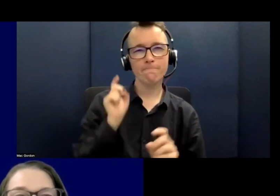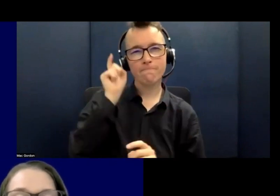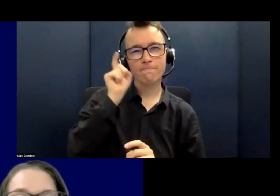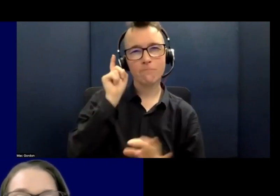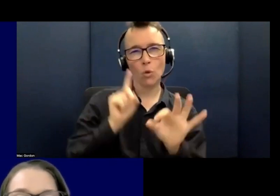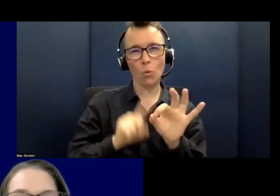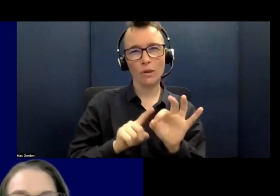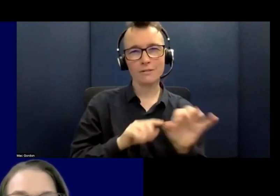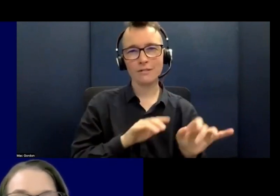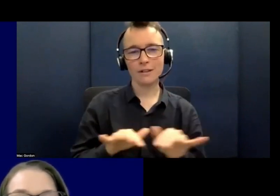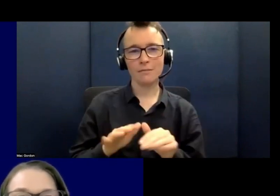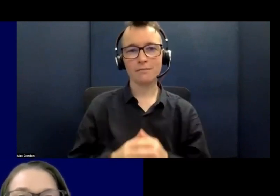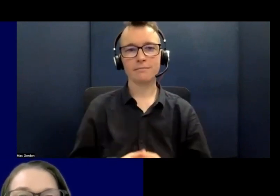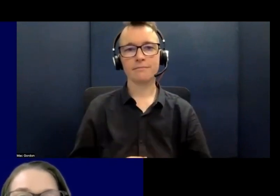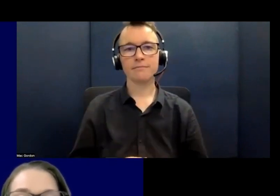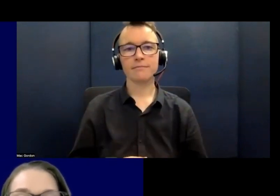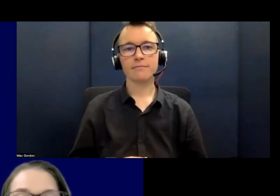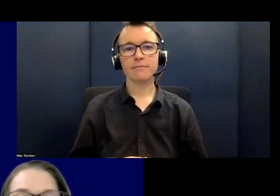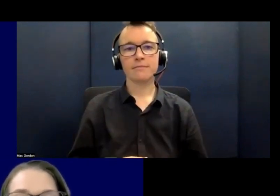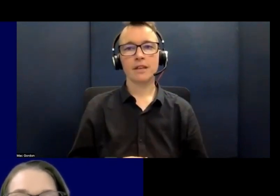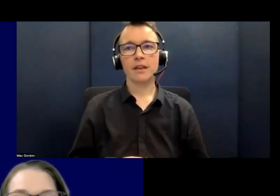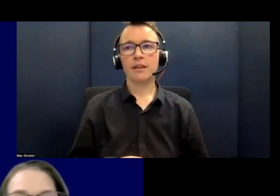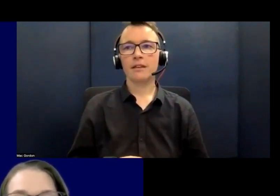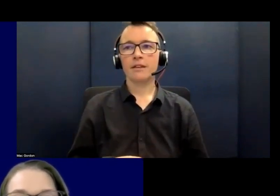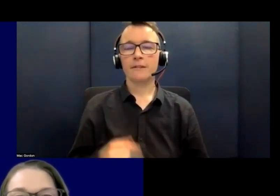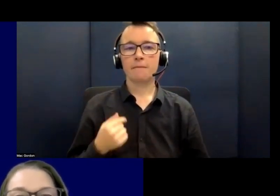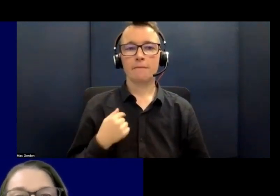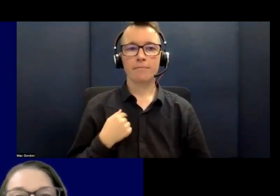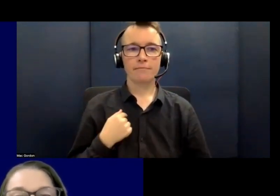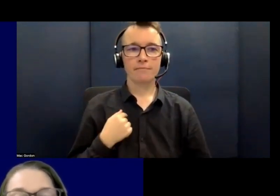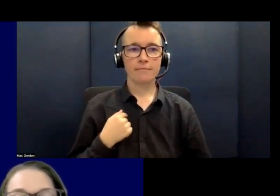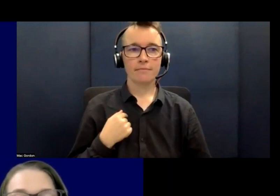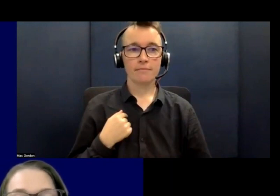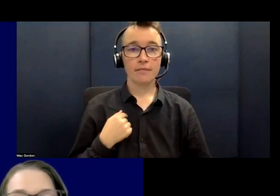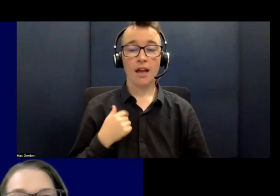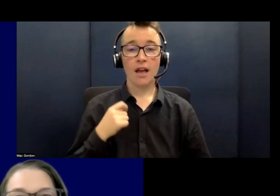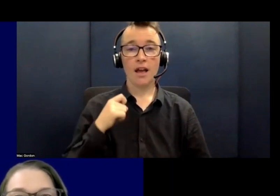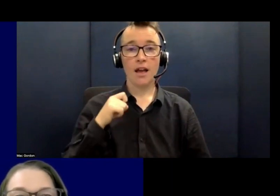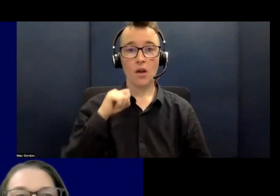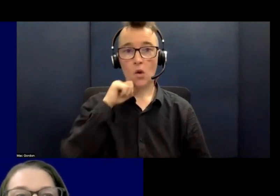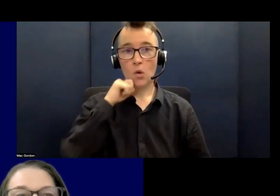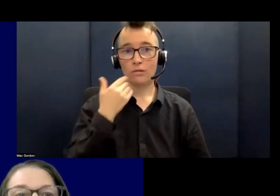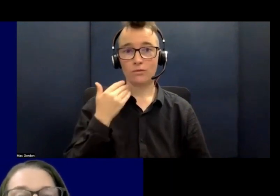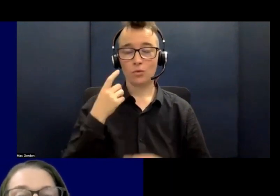I ask you to complete the feedback survey via the link that will show on screen once